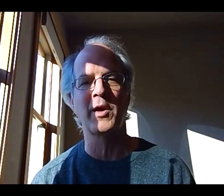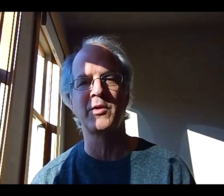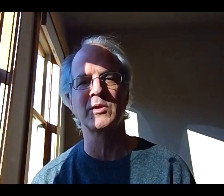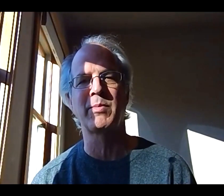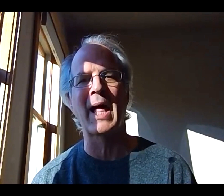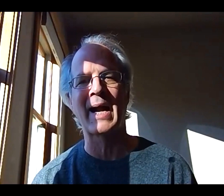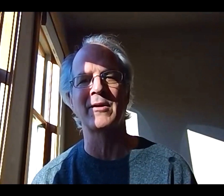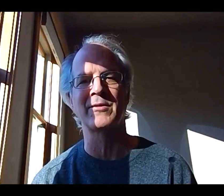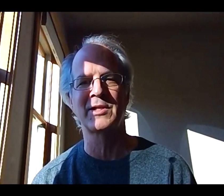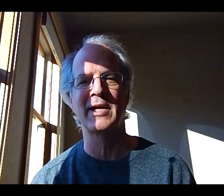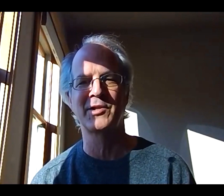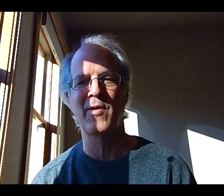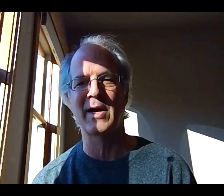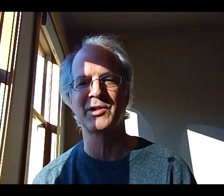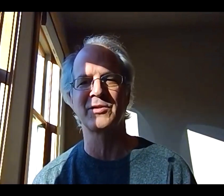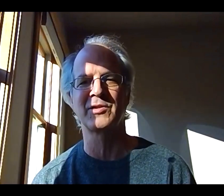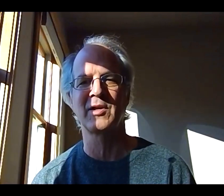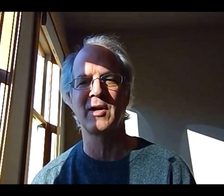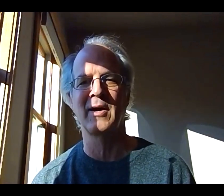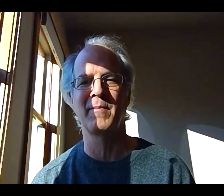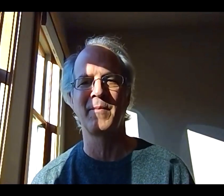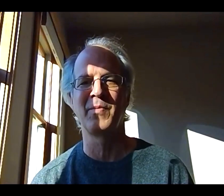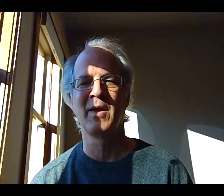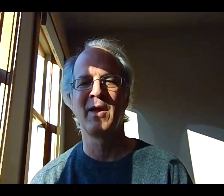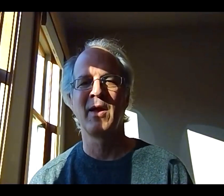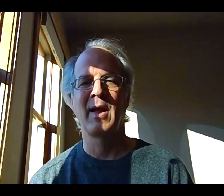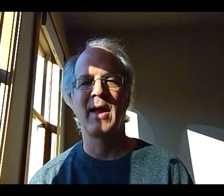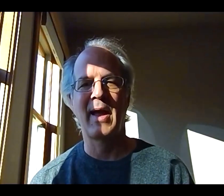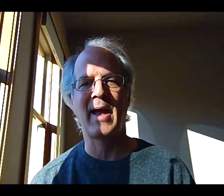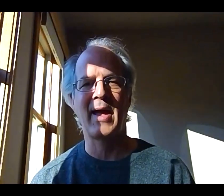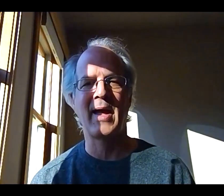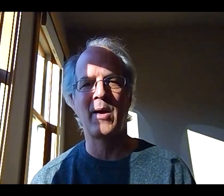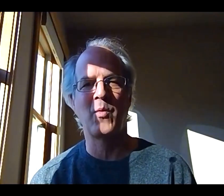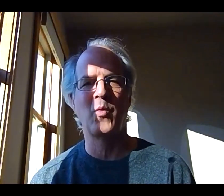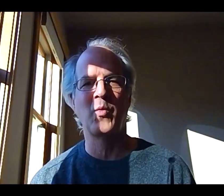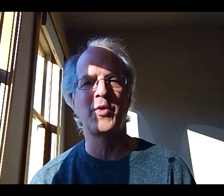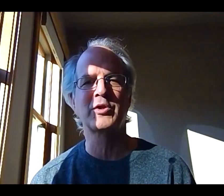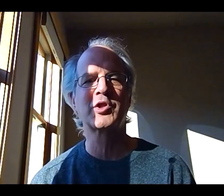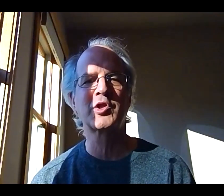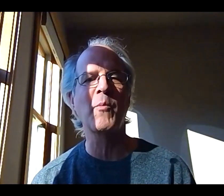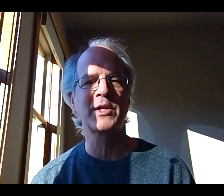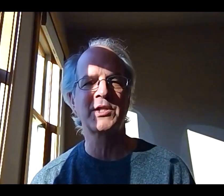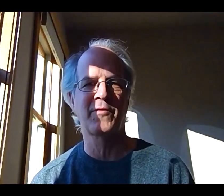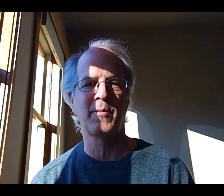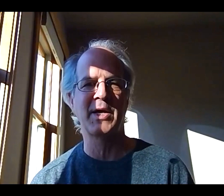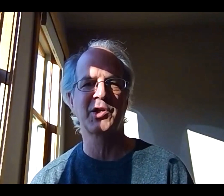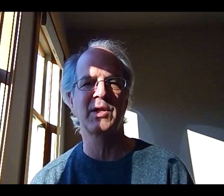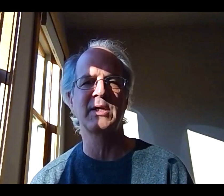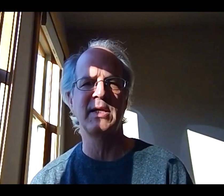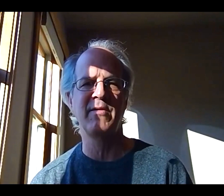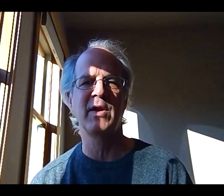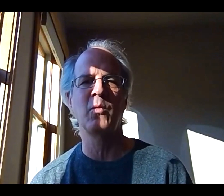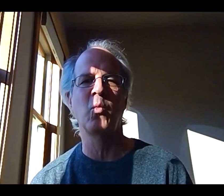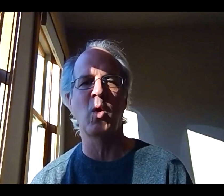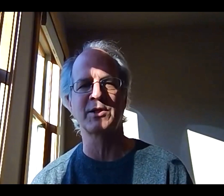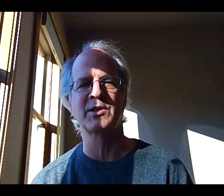want to do is black out stage directions. There's so much information that Deevy wants